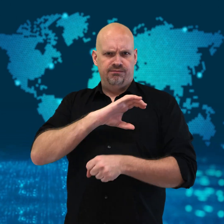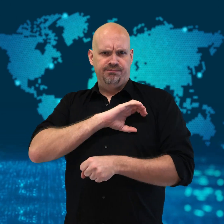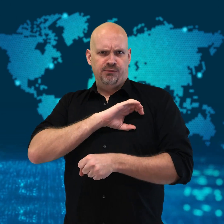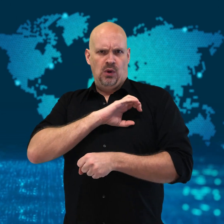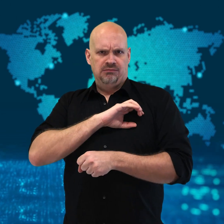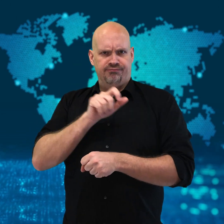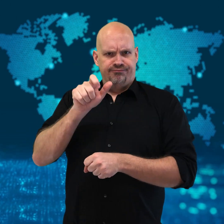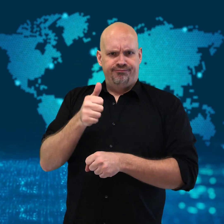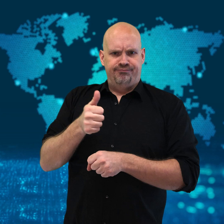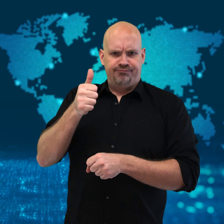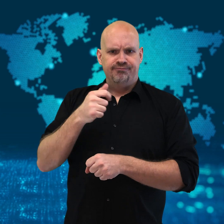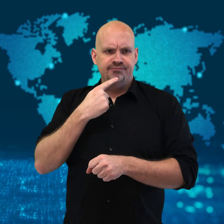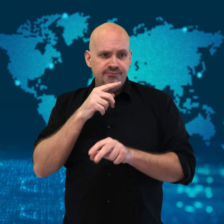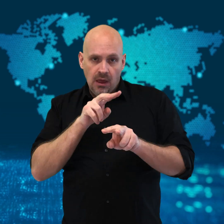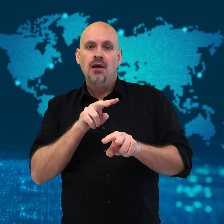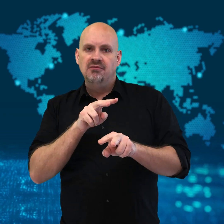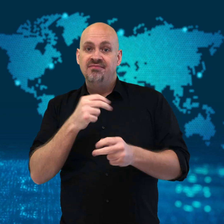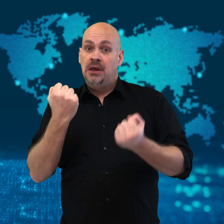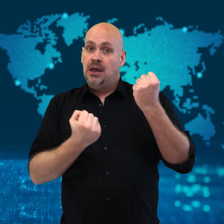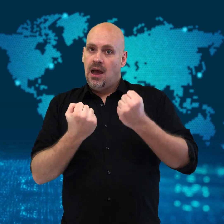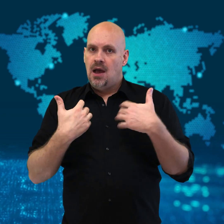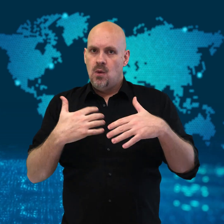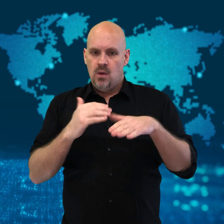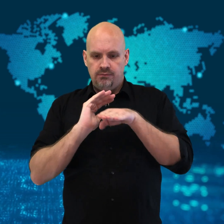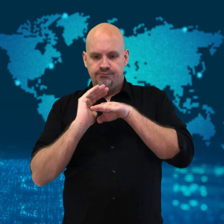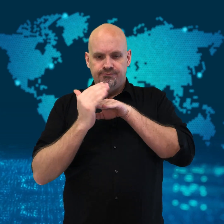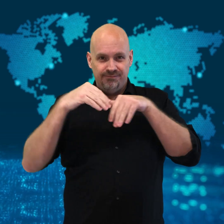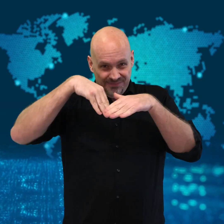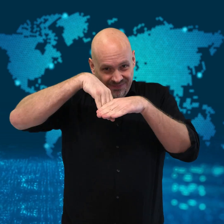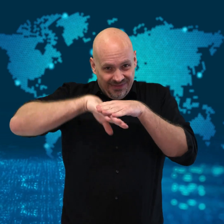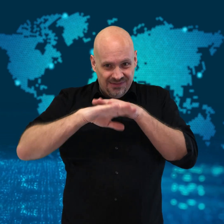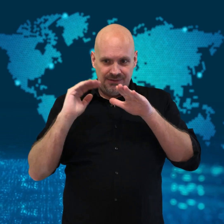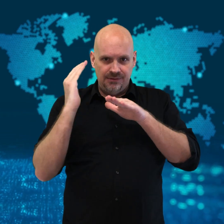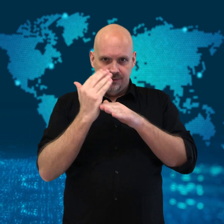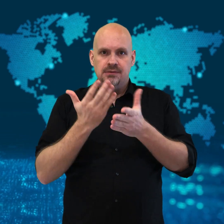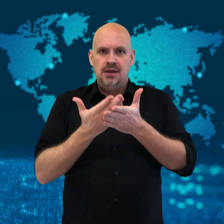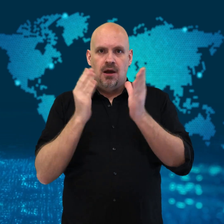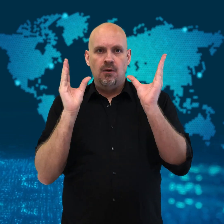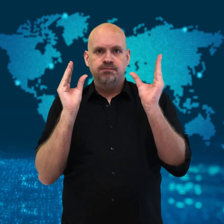but he did have fractures in his legs.